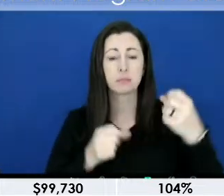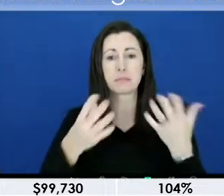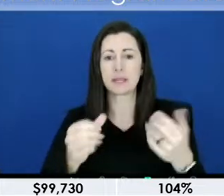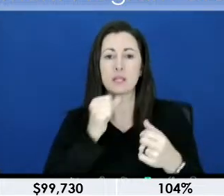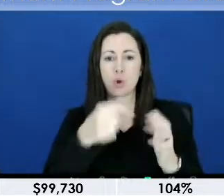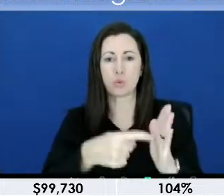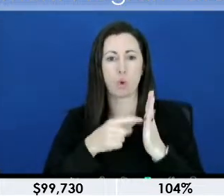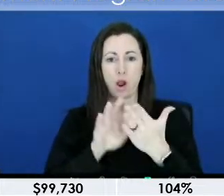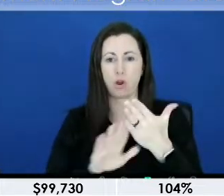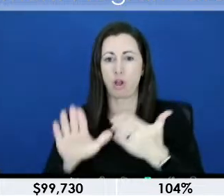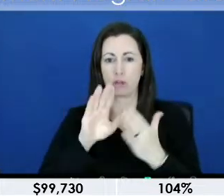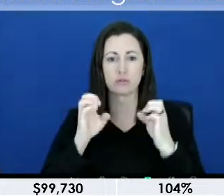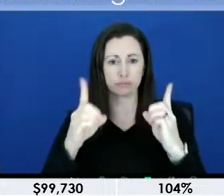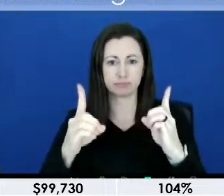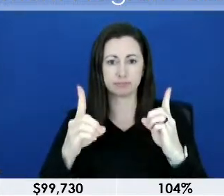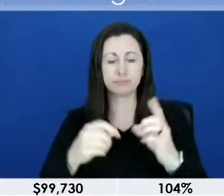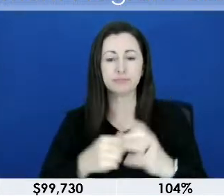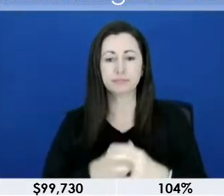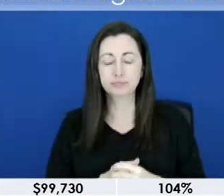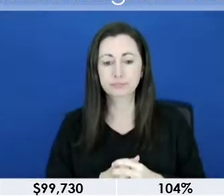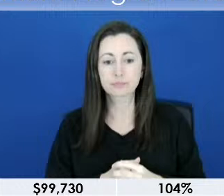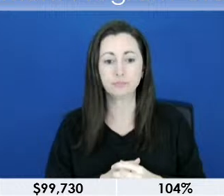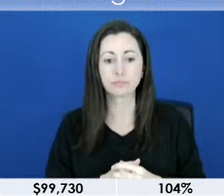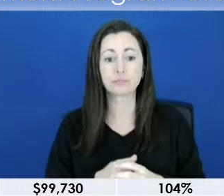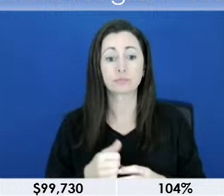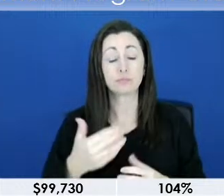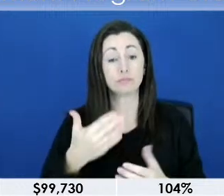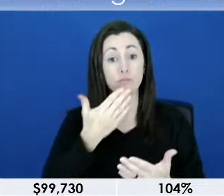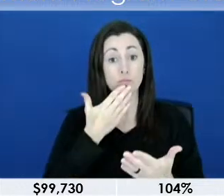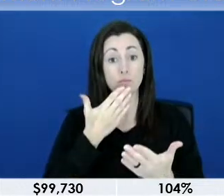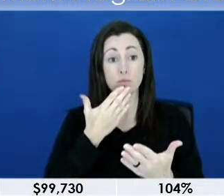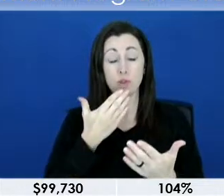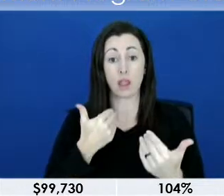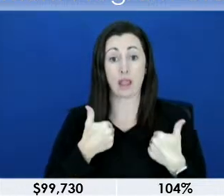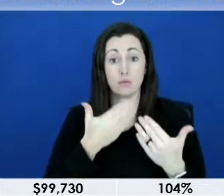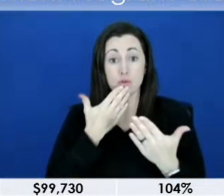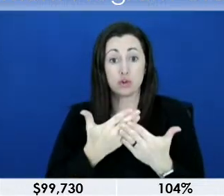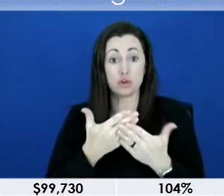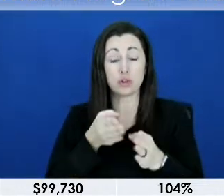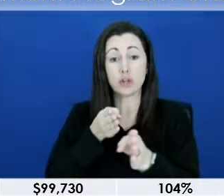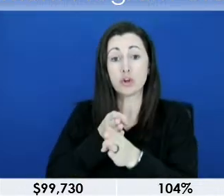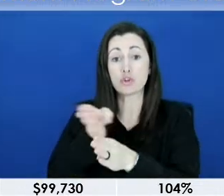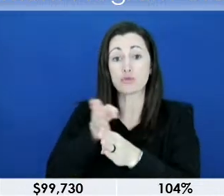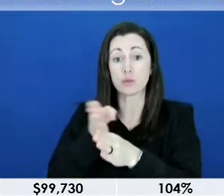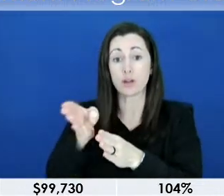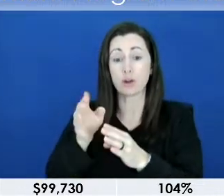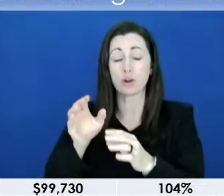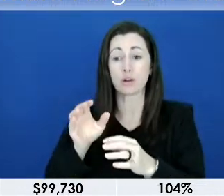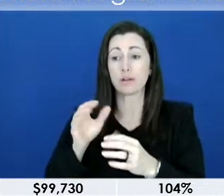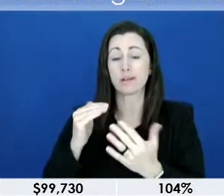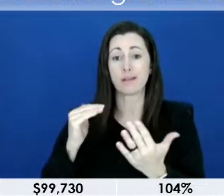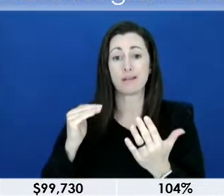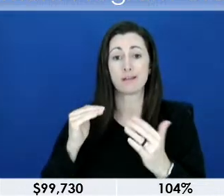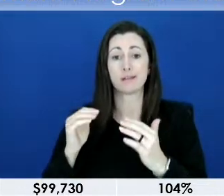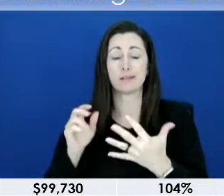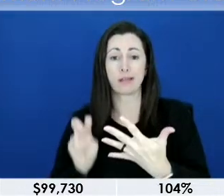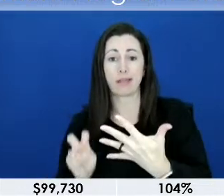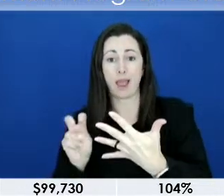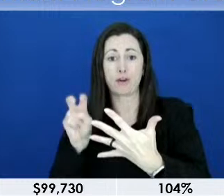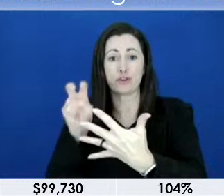MANY OF THESE JOBS DO NOT